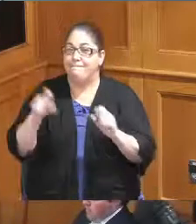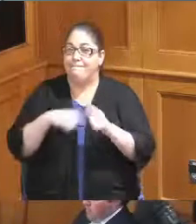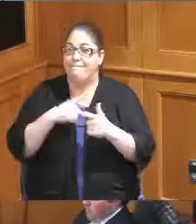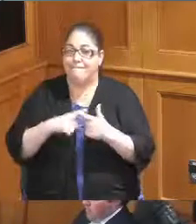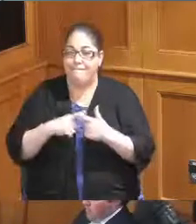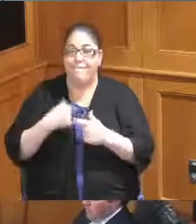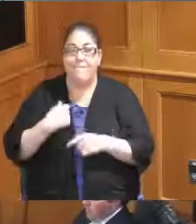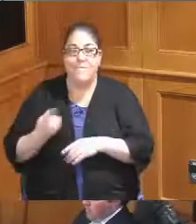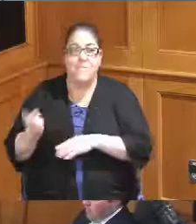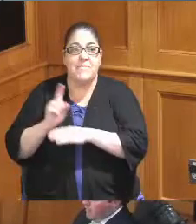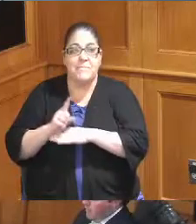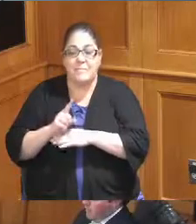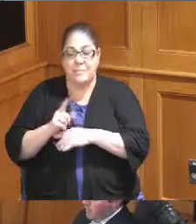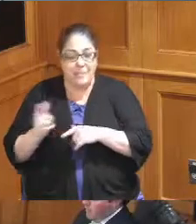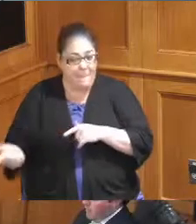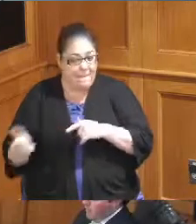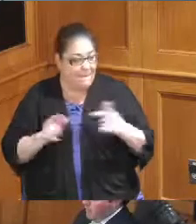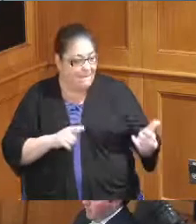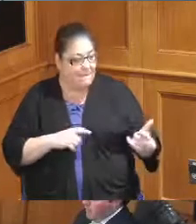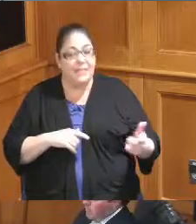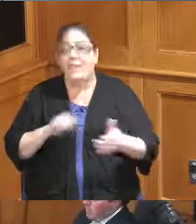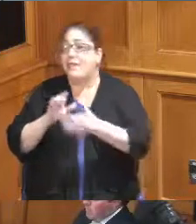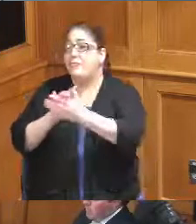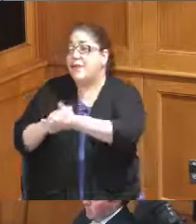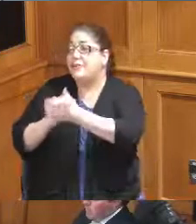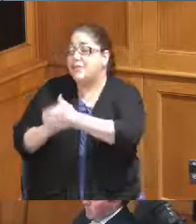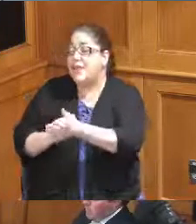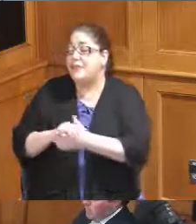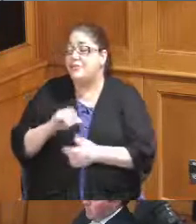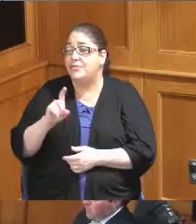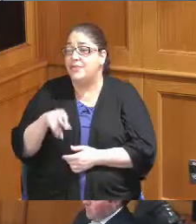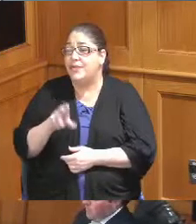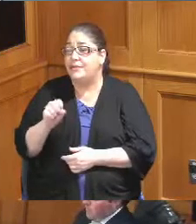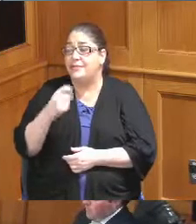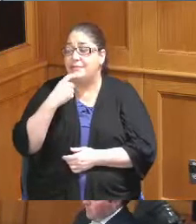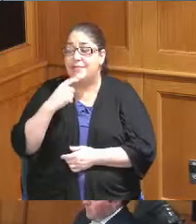yeah just briefly congratulations to you superintendent to the team to the parents